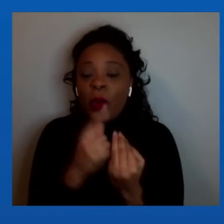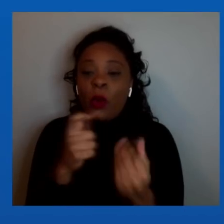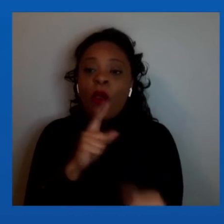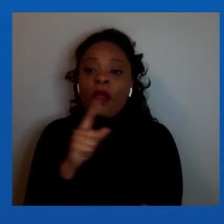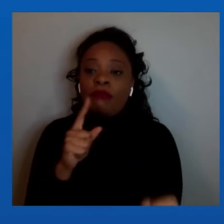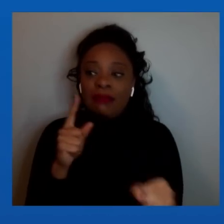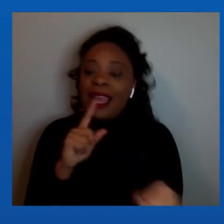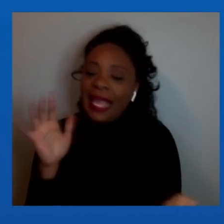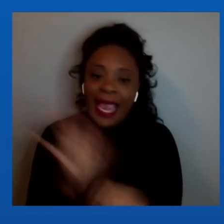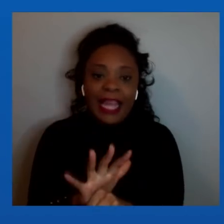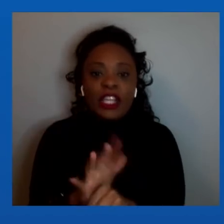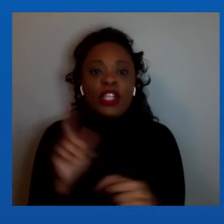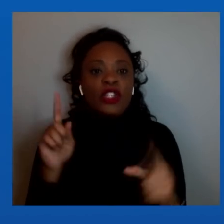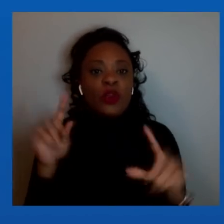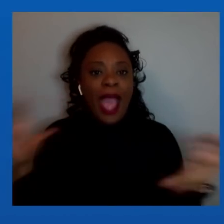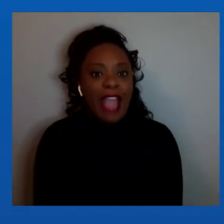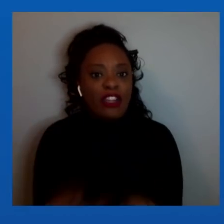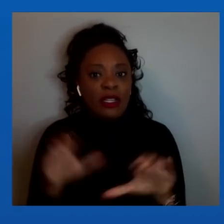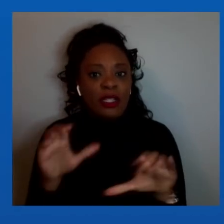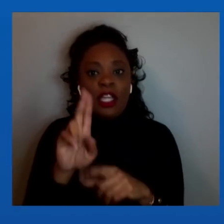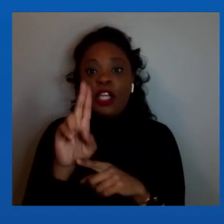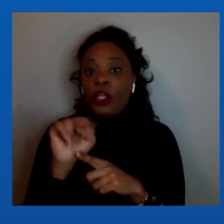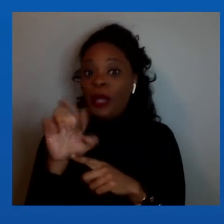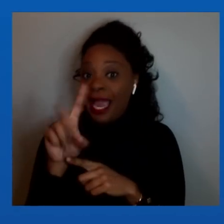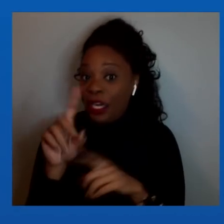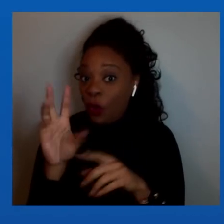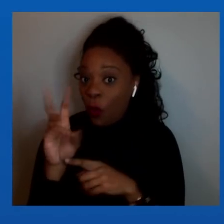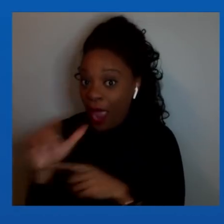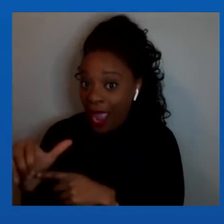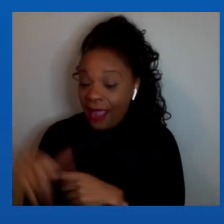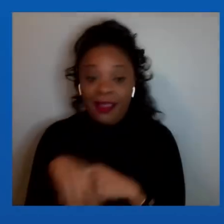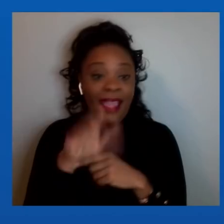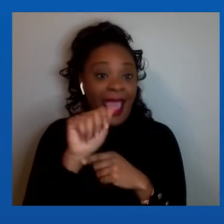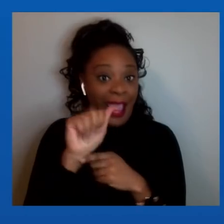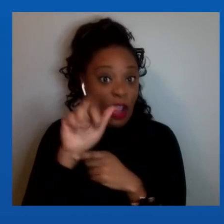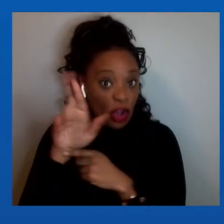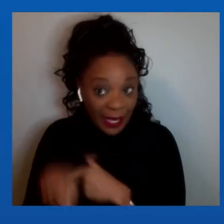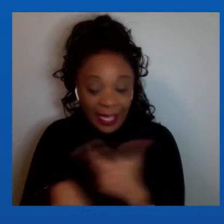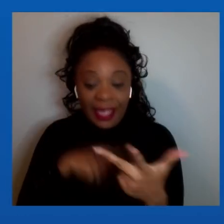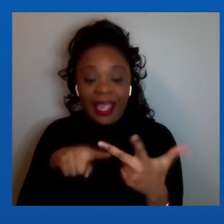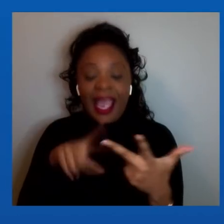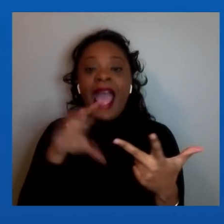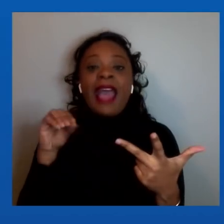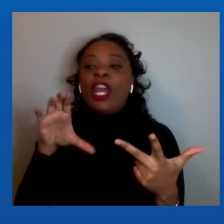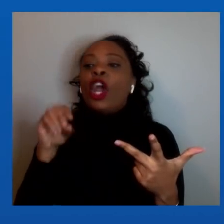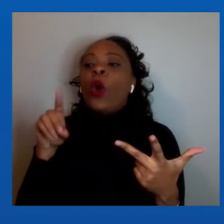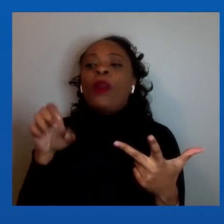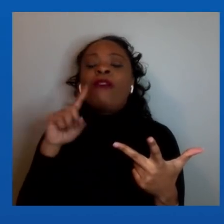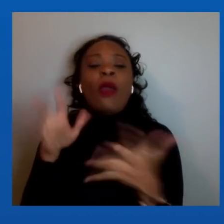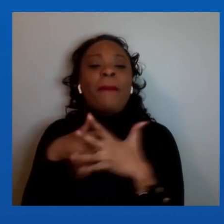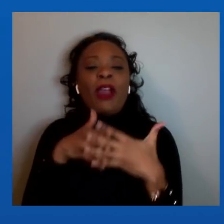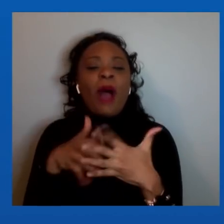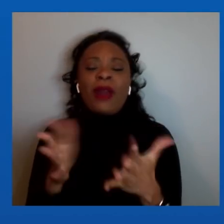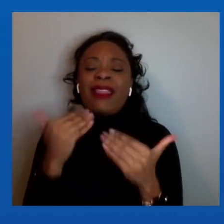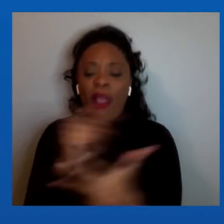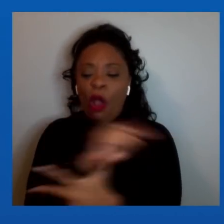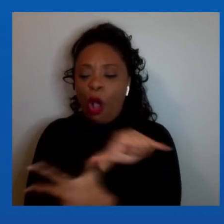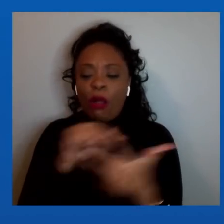the United Way, AARP, and Code for America. And I want to thank all of you for the work you do every day